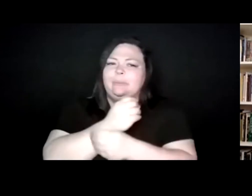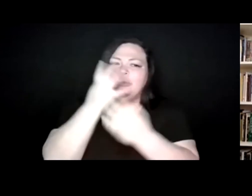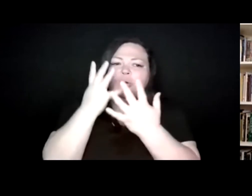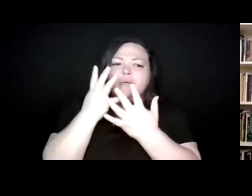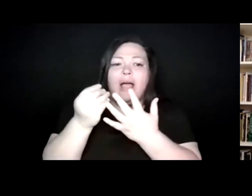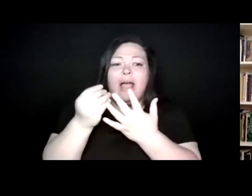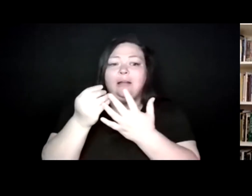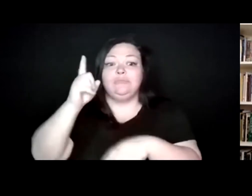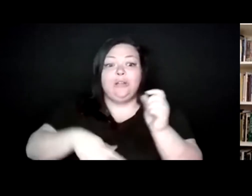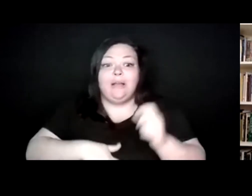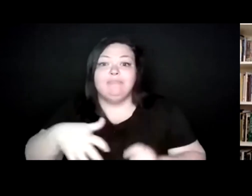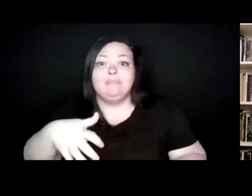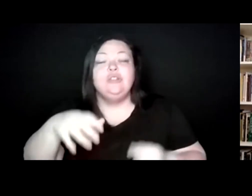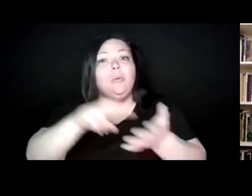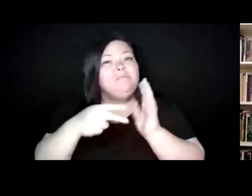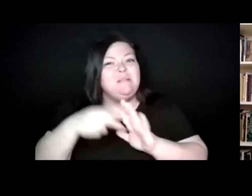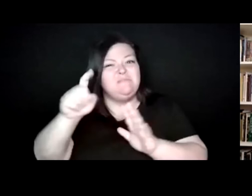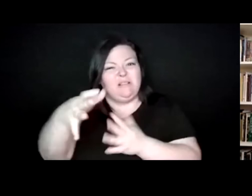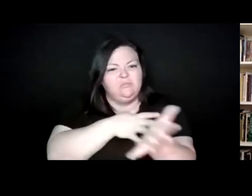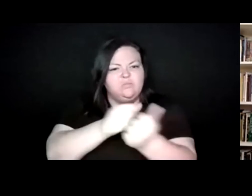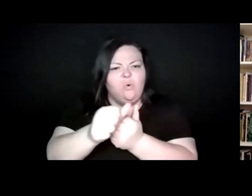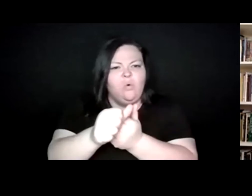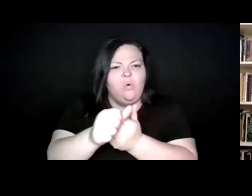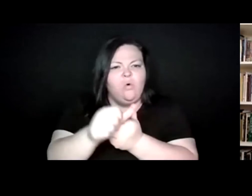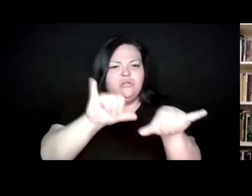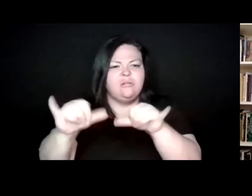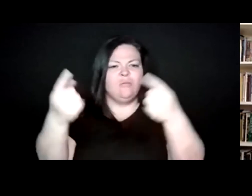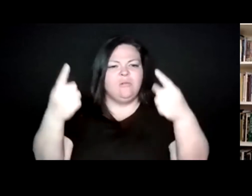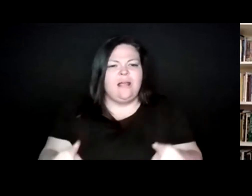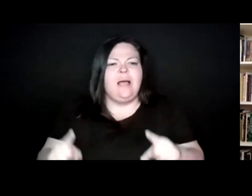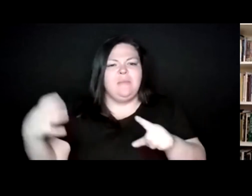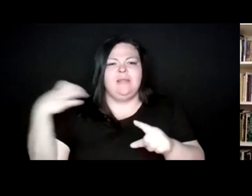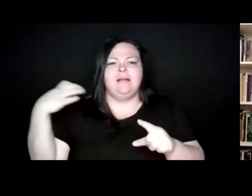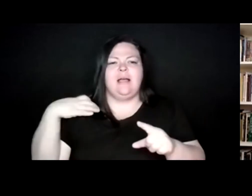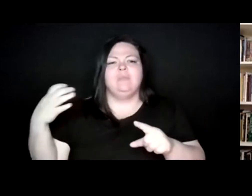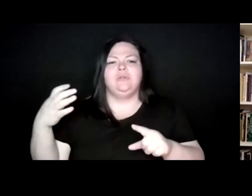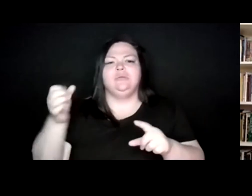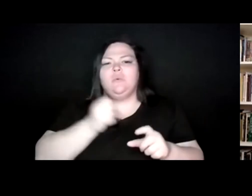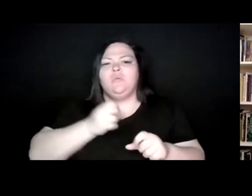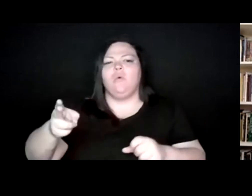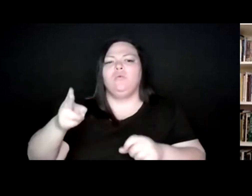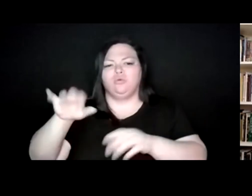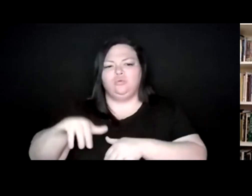infertile!)–and so she/ must be destroyed, like when/ the captain threw Descartes’/ automaton daughter to sea or how/